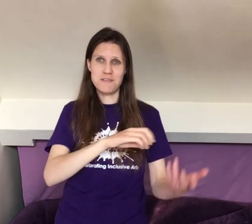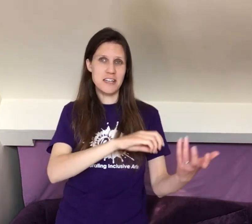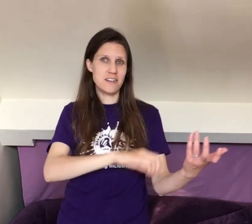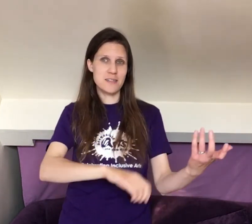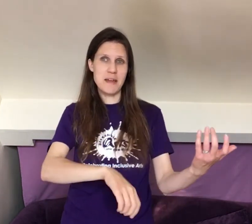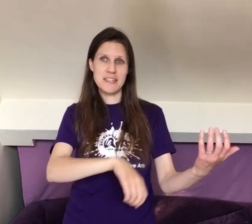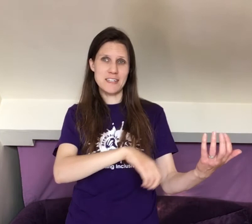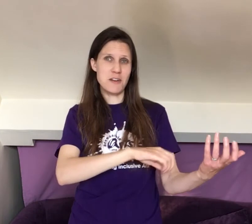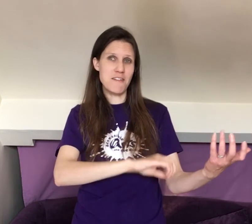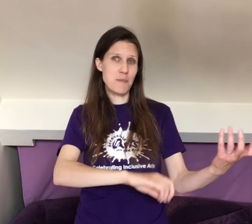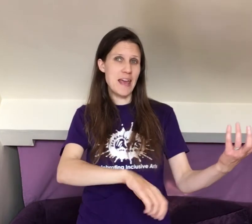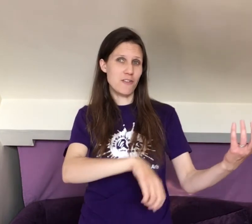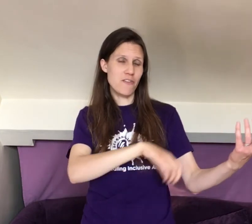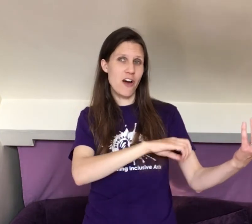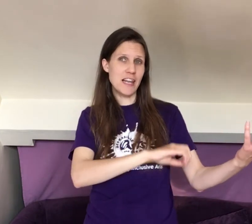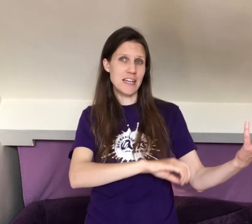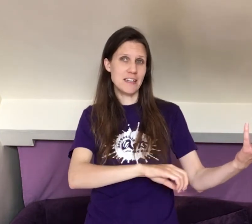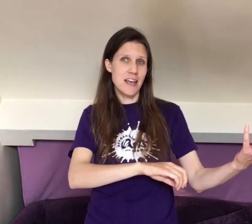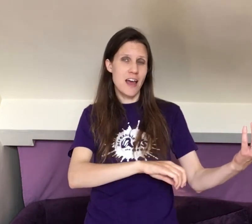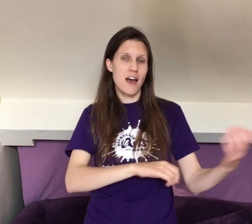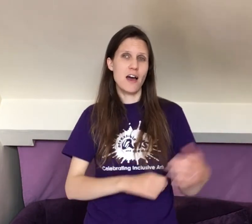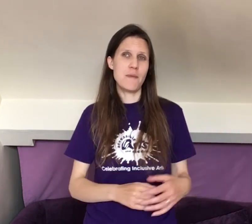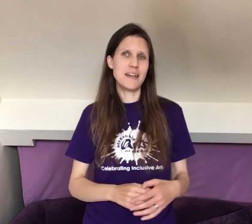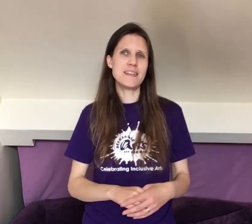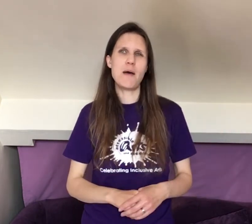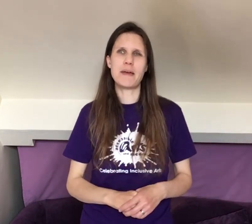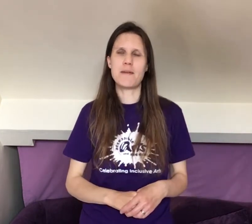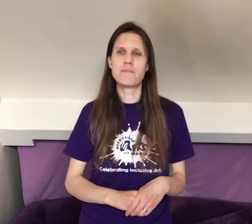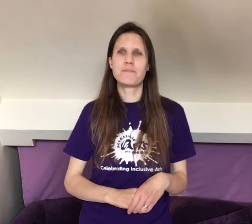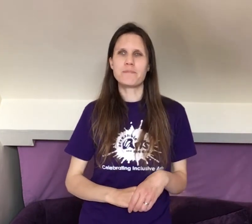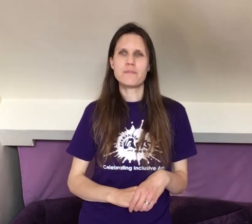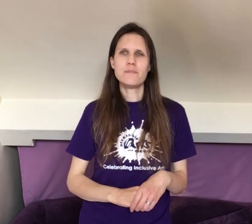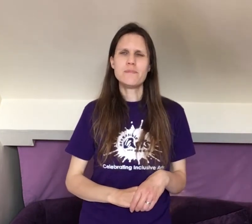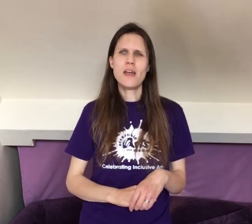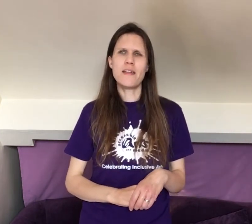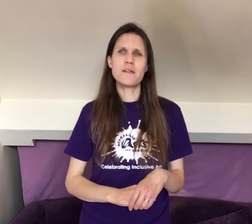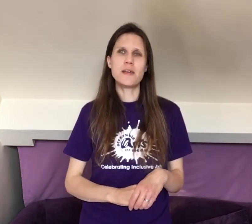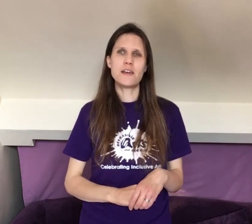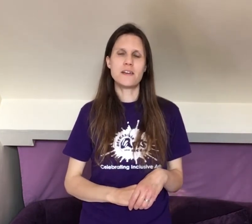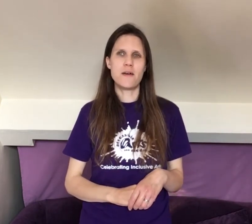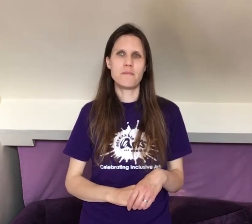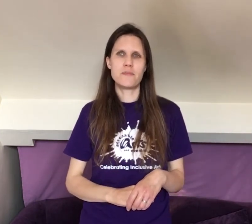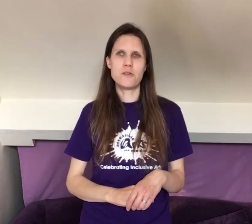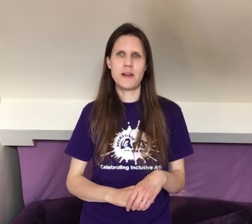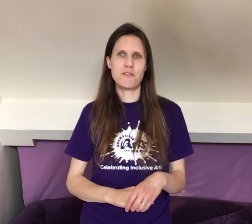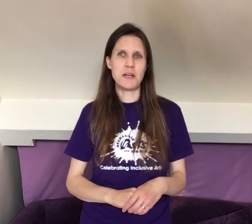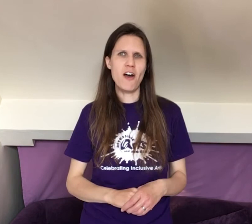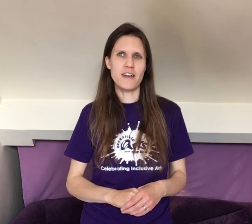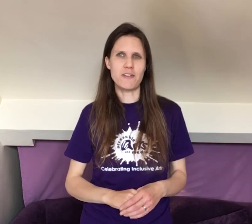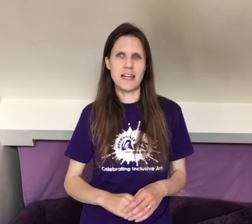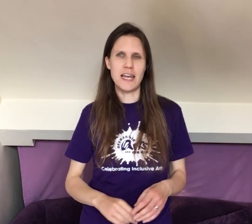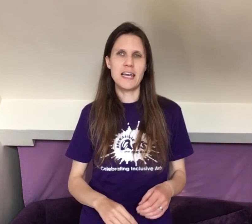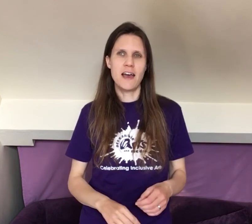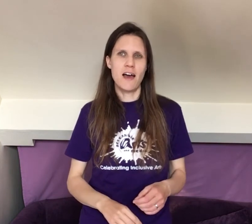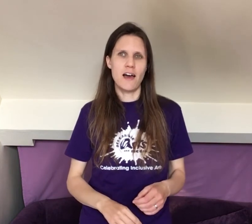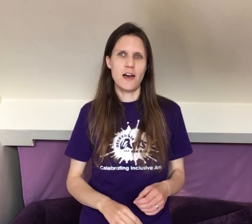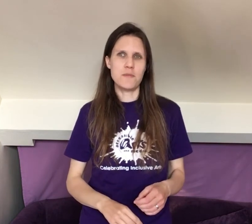I think there’s a really nice melody – you can hear it playing on the violin. Errm… and in that bit, I think we can errrm… do whatever we like really.